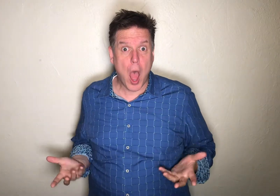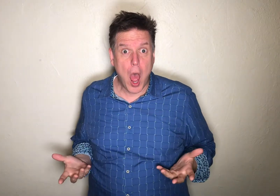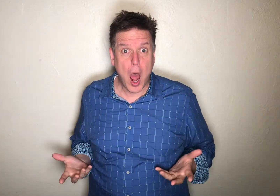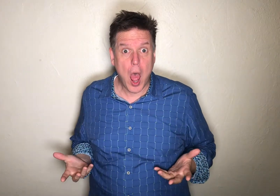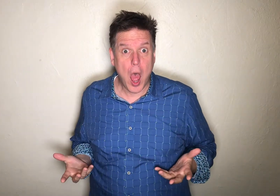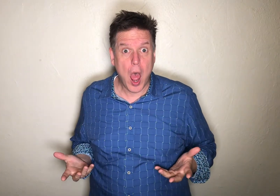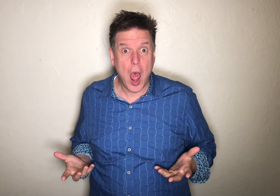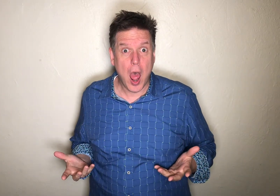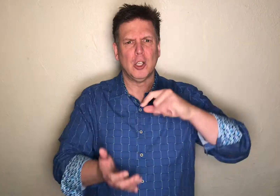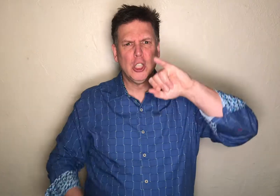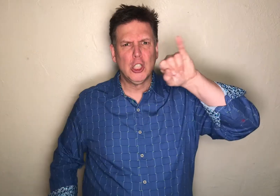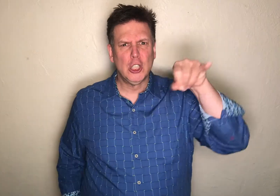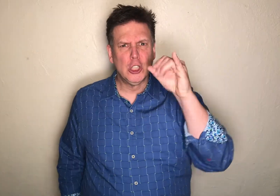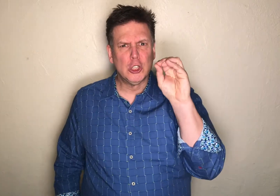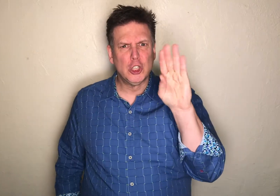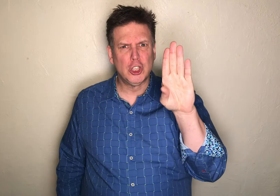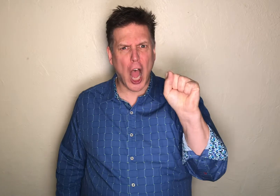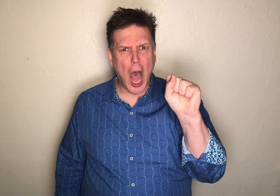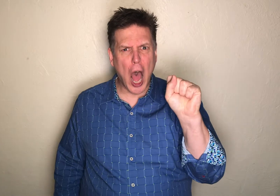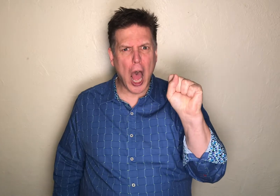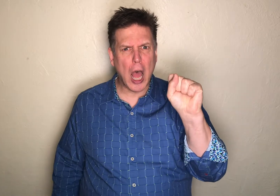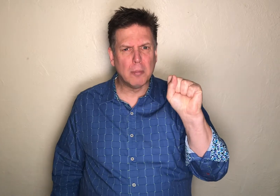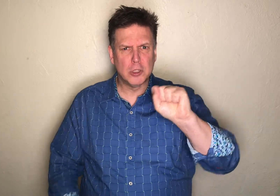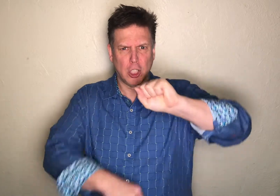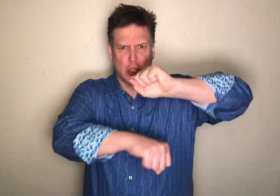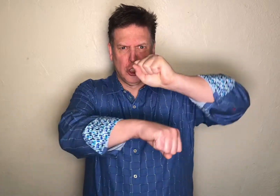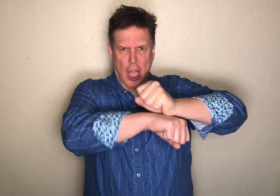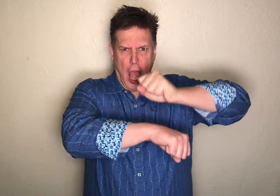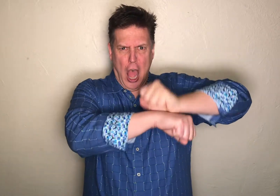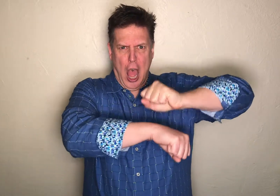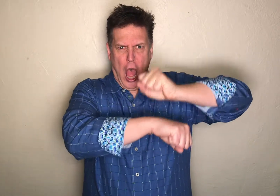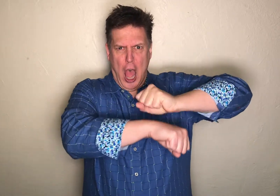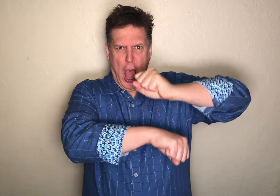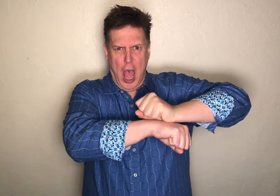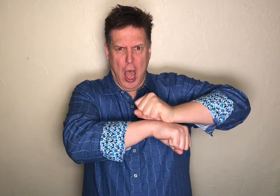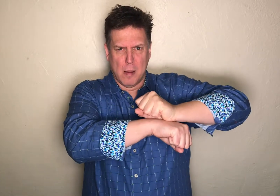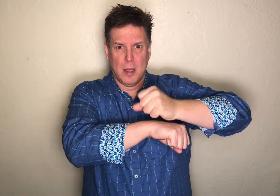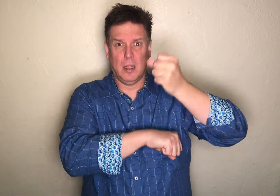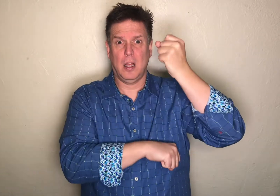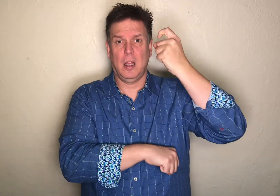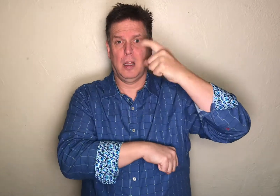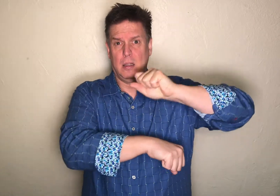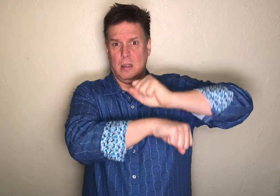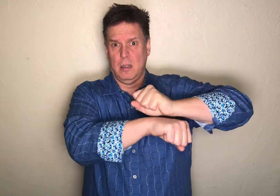We're starting with jobs! Jobs